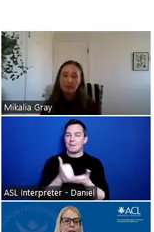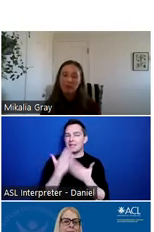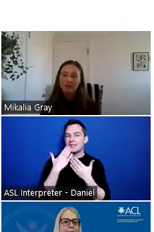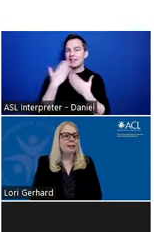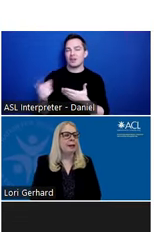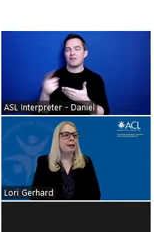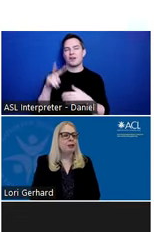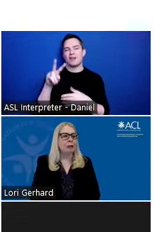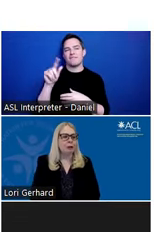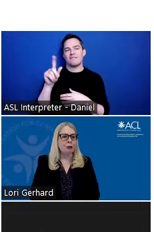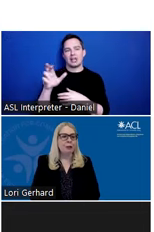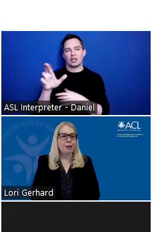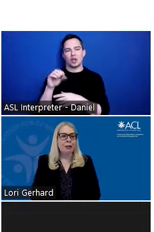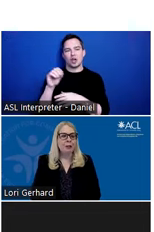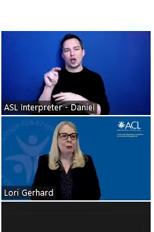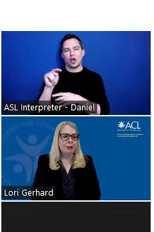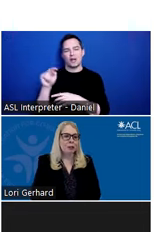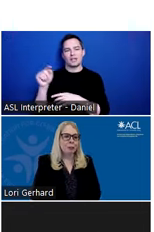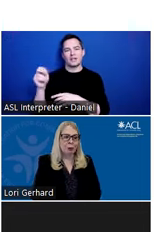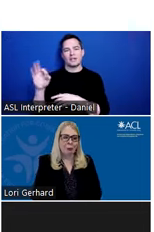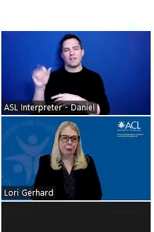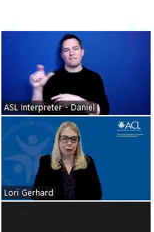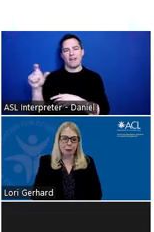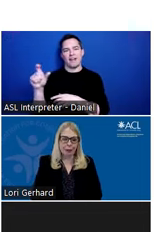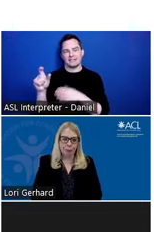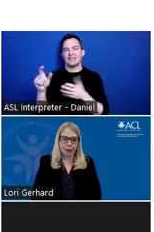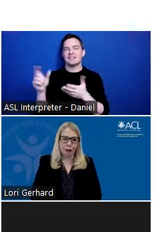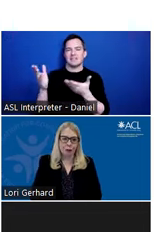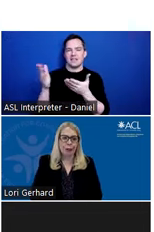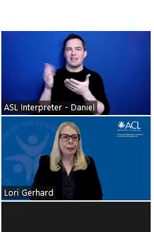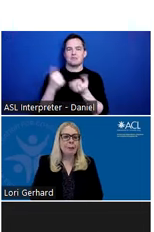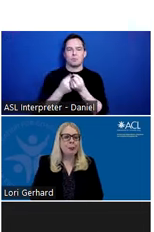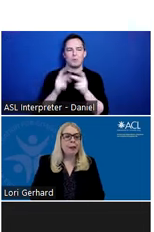Fax and sharing her experiences supporting people with traumatic brain injury.